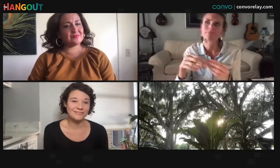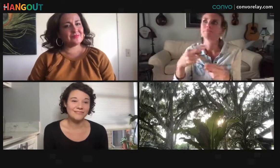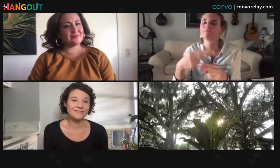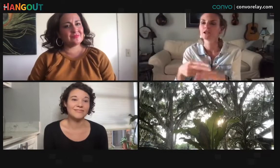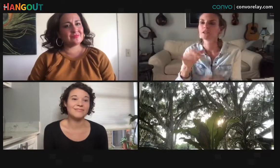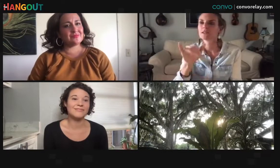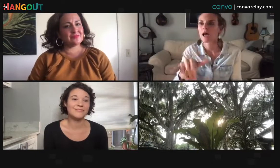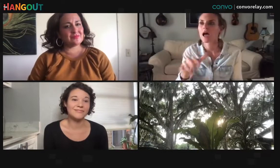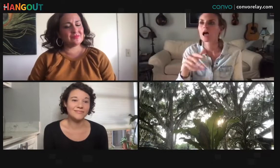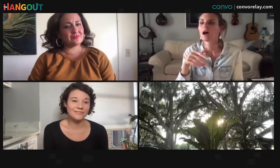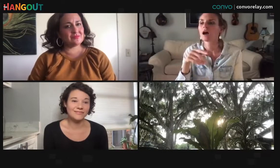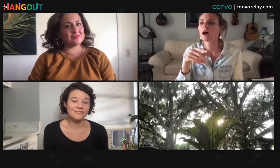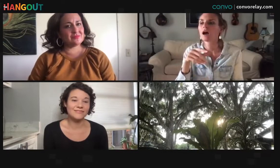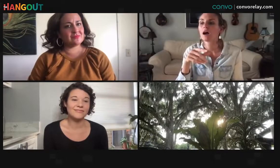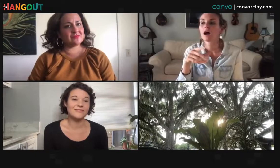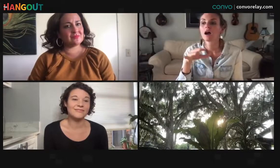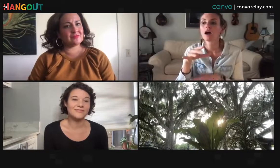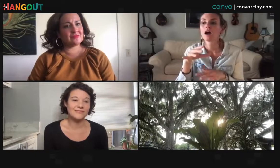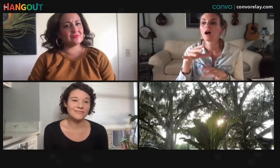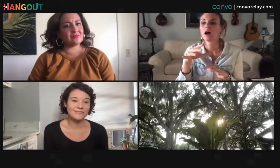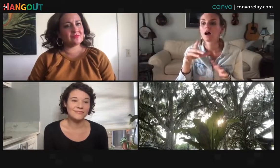as well as we could and i also wanted to mention